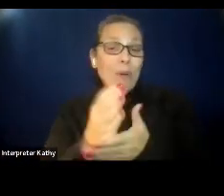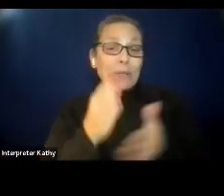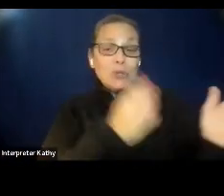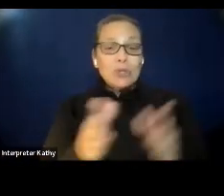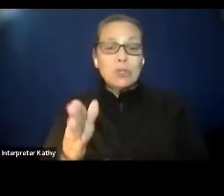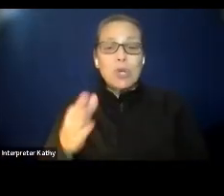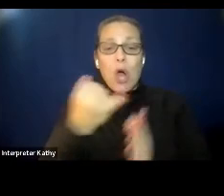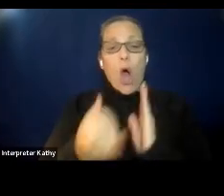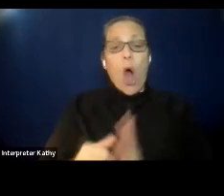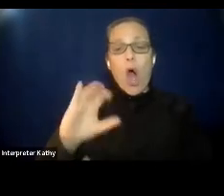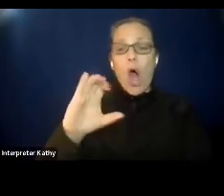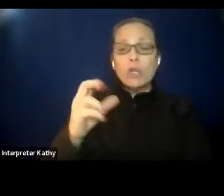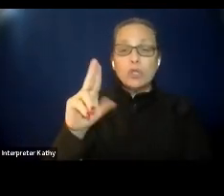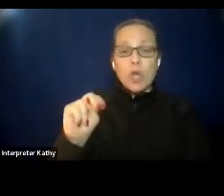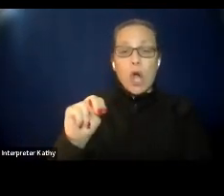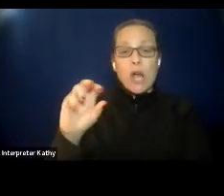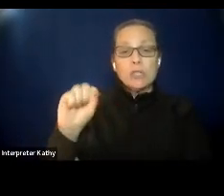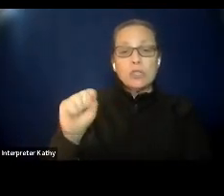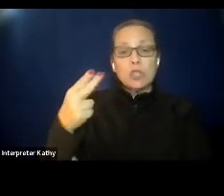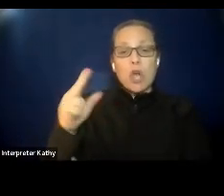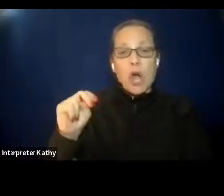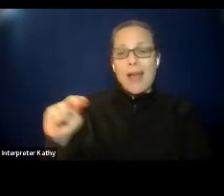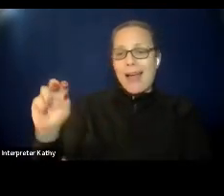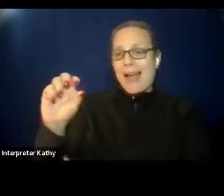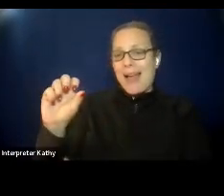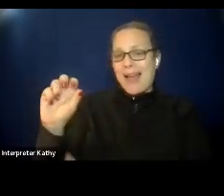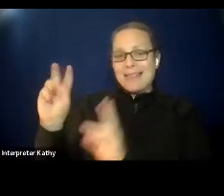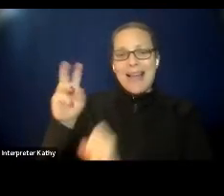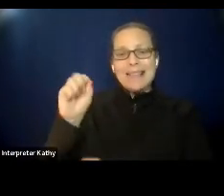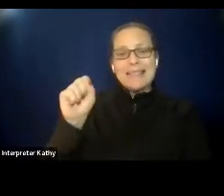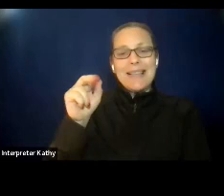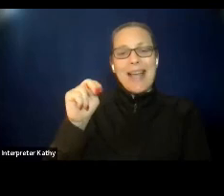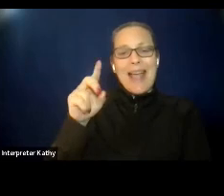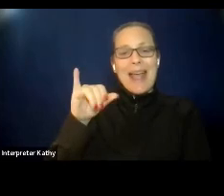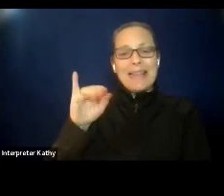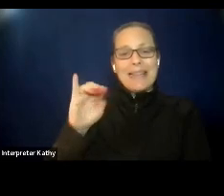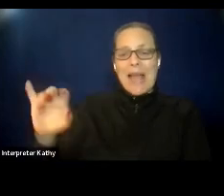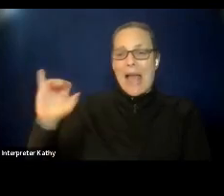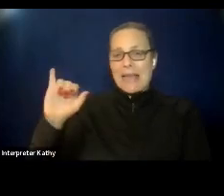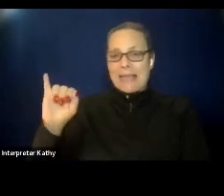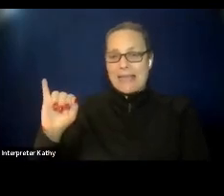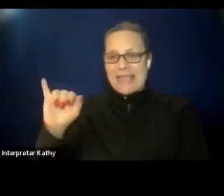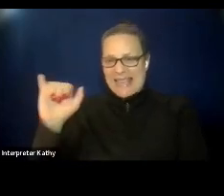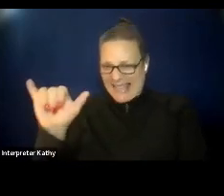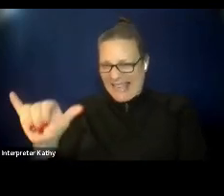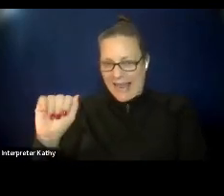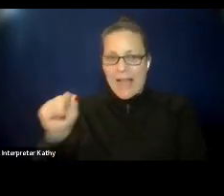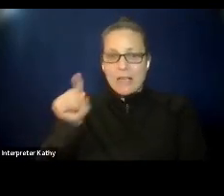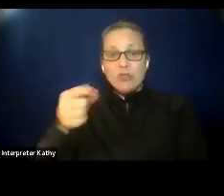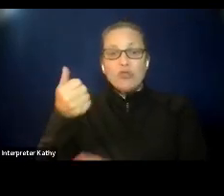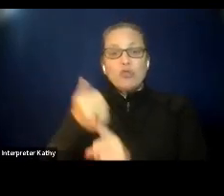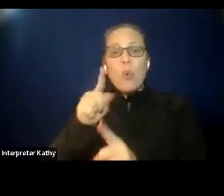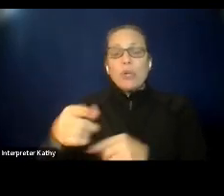interdisciplinearry way.